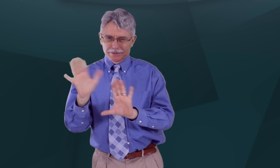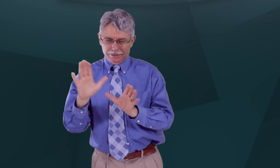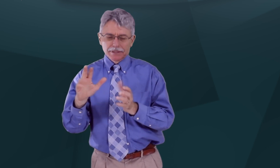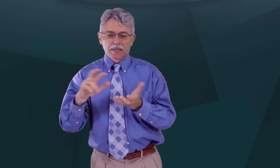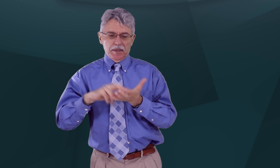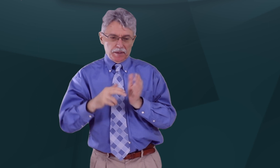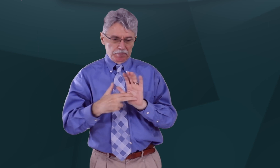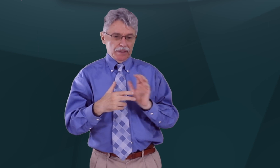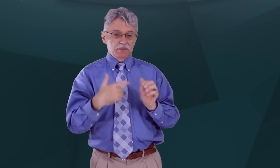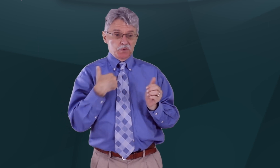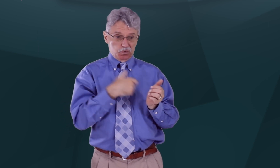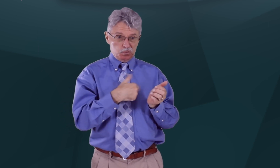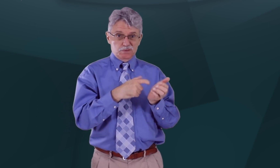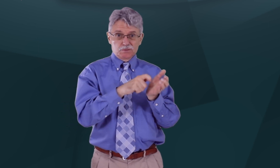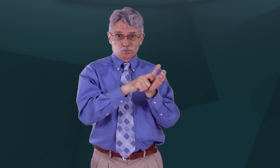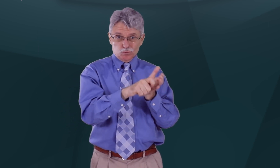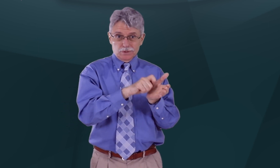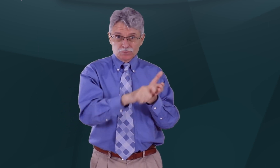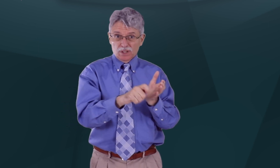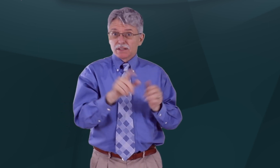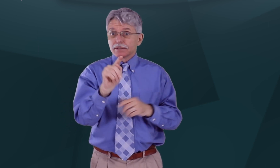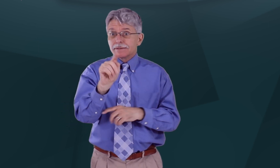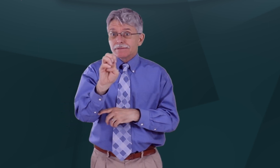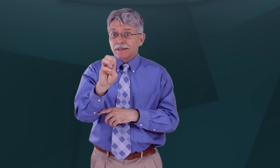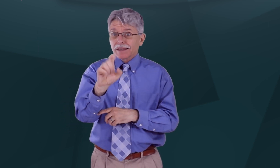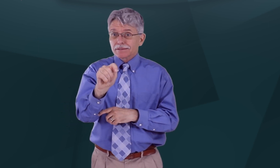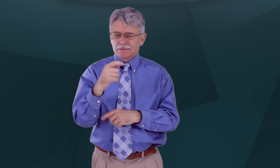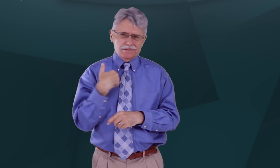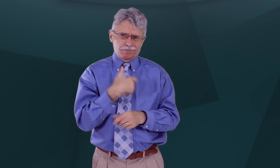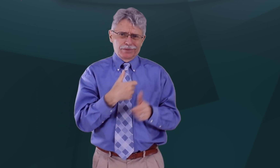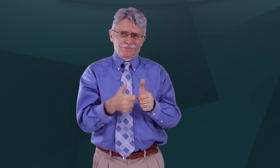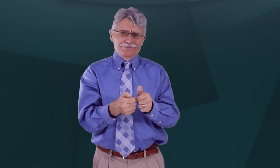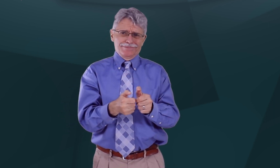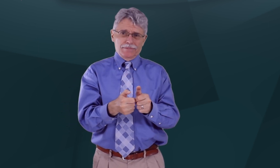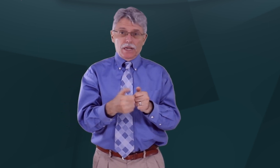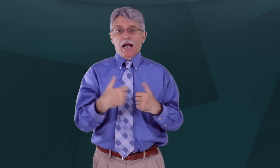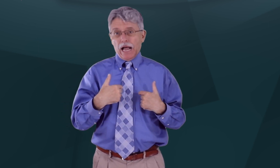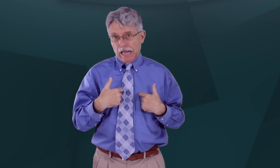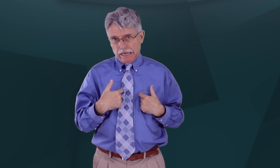But what I mean is that we may be writing something, maybe text -- we text all the time.